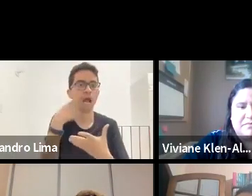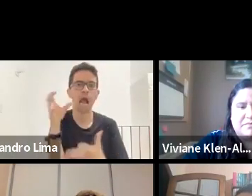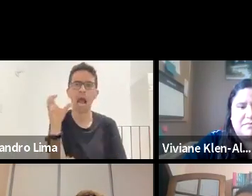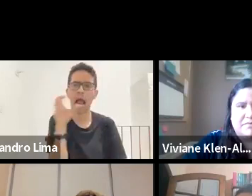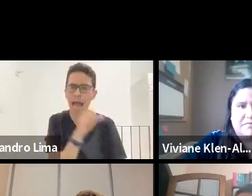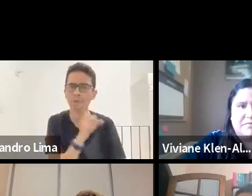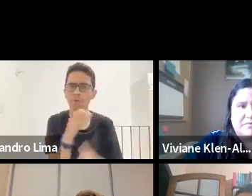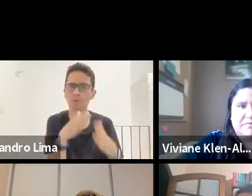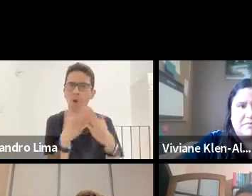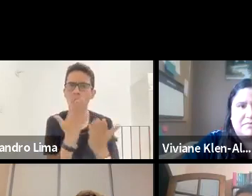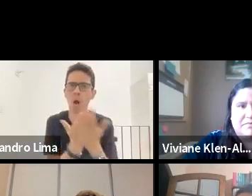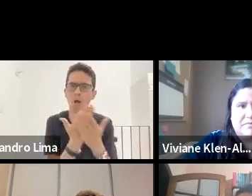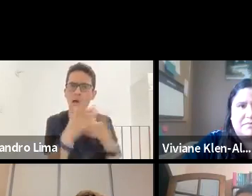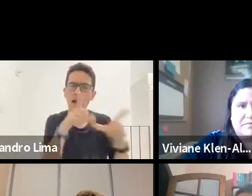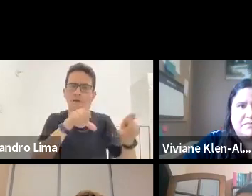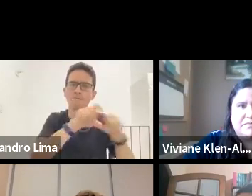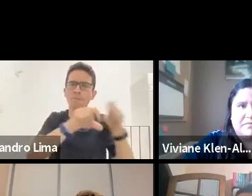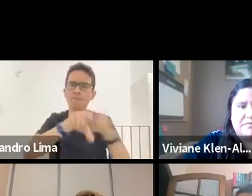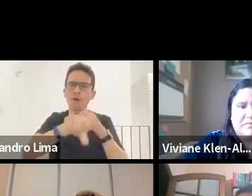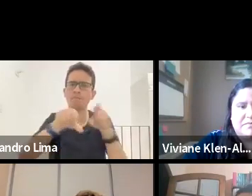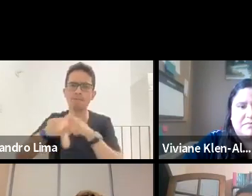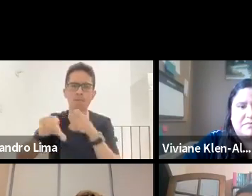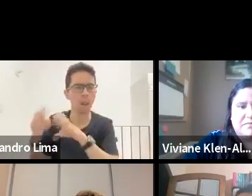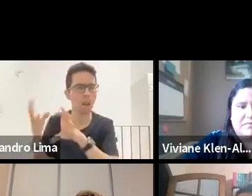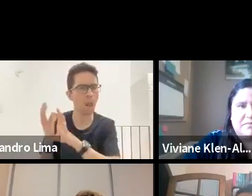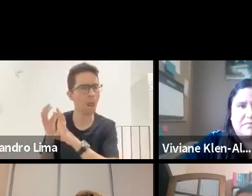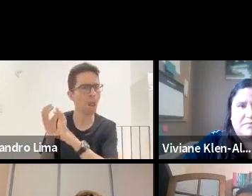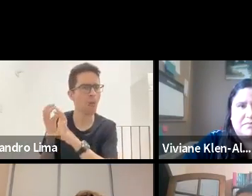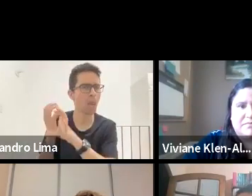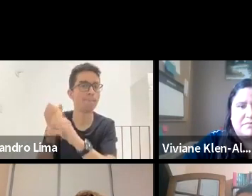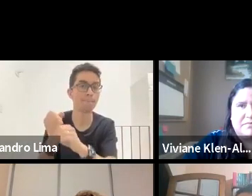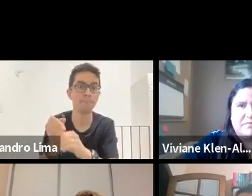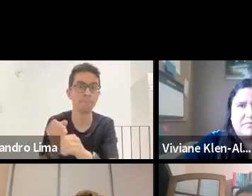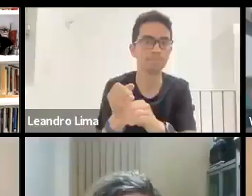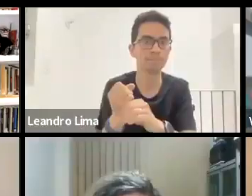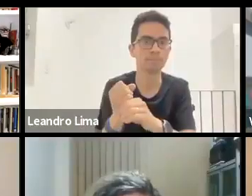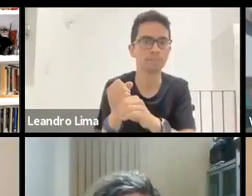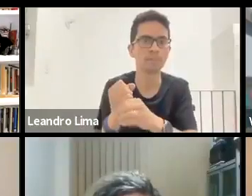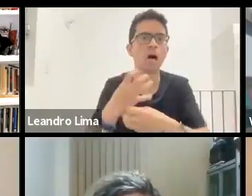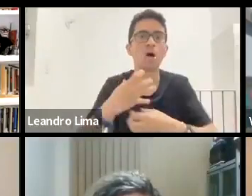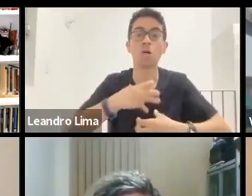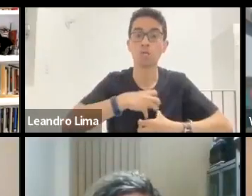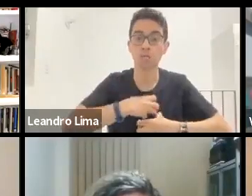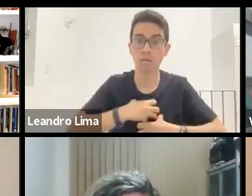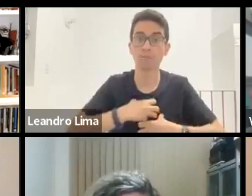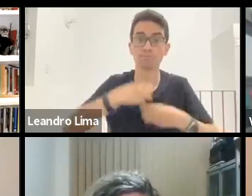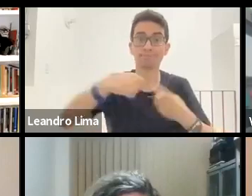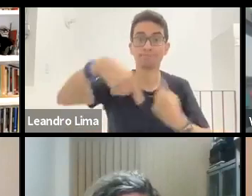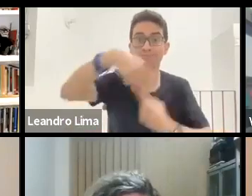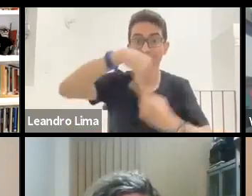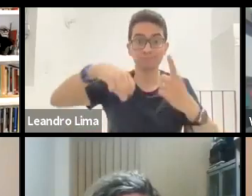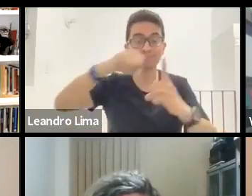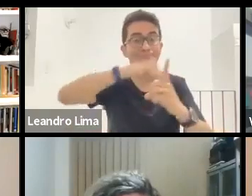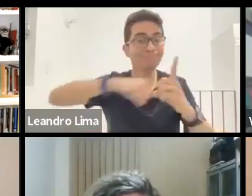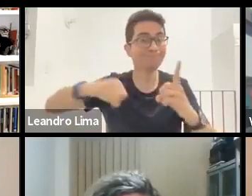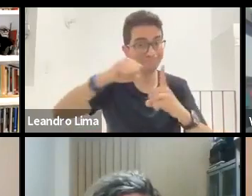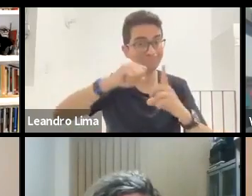And it's still for that. at. It's still a social at. It's still a socializing, a match at. It's still a socializing homogenising medium. It's designed to take.